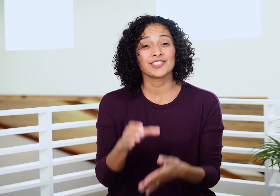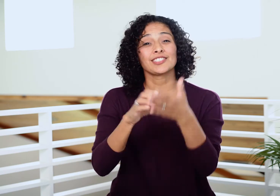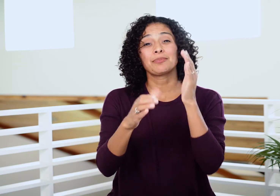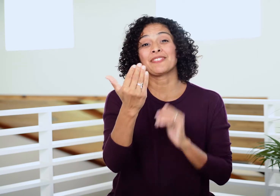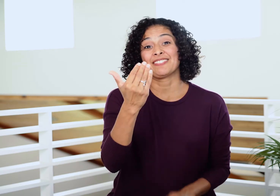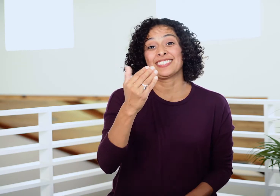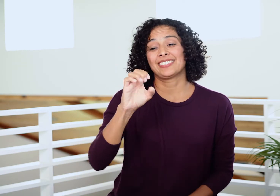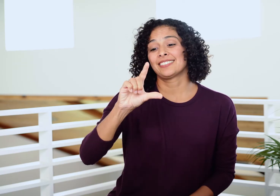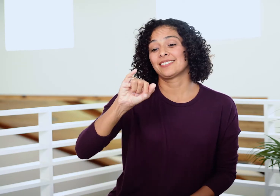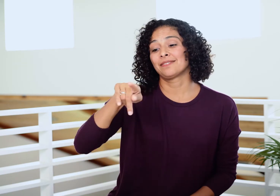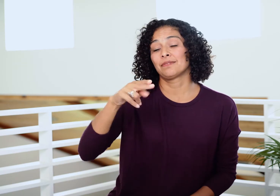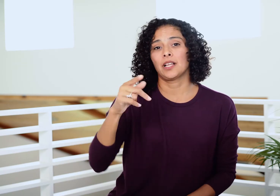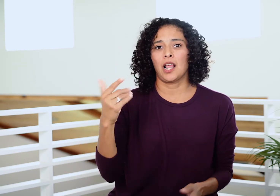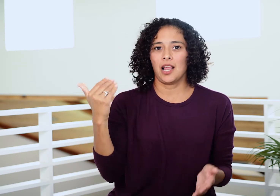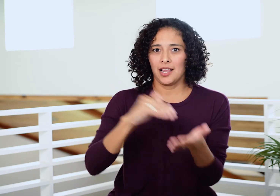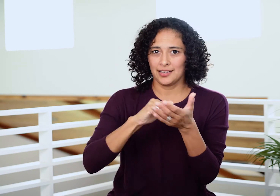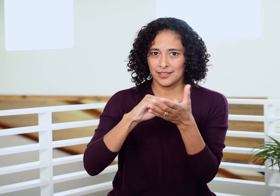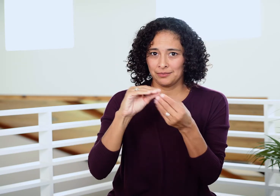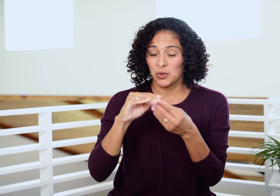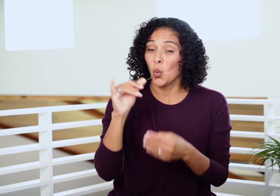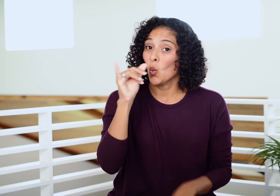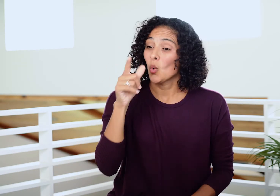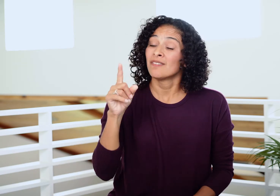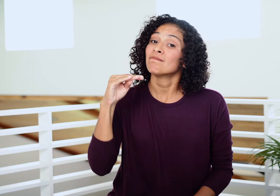In chapter 15, Eliphaz speaks again.